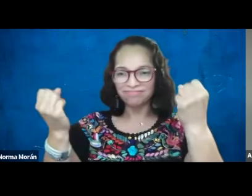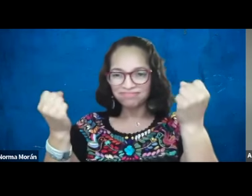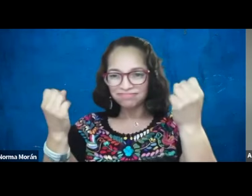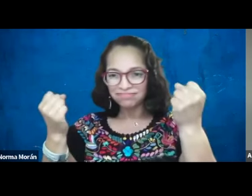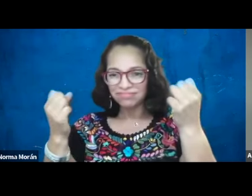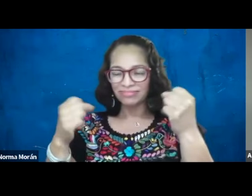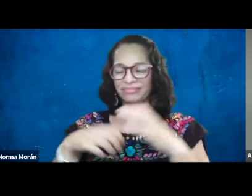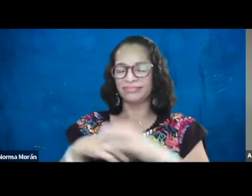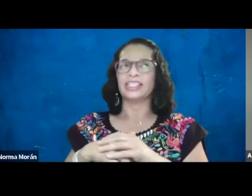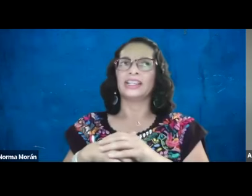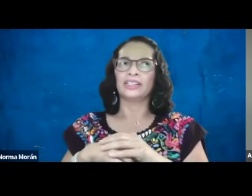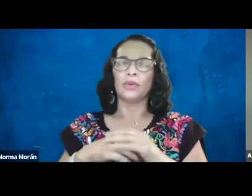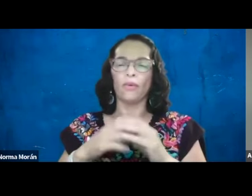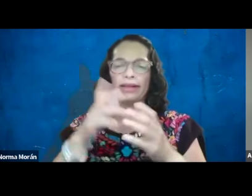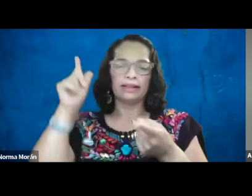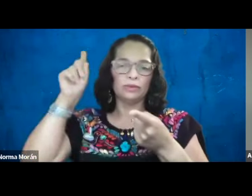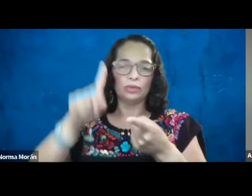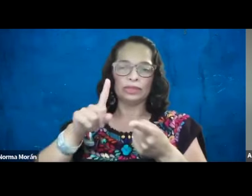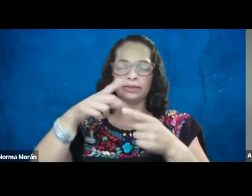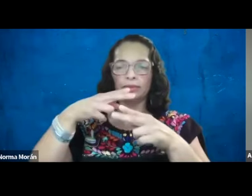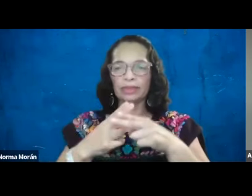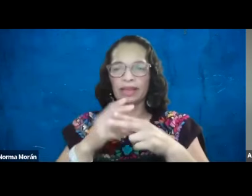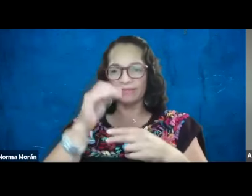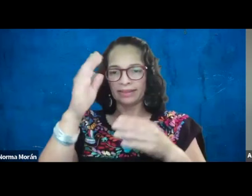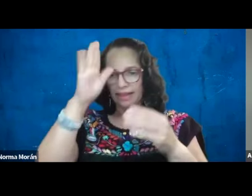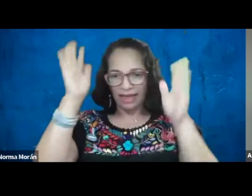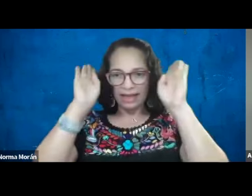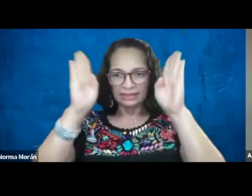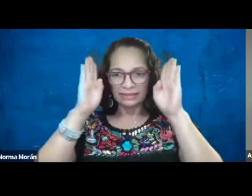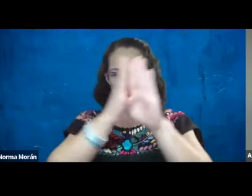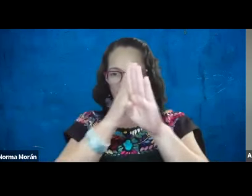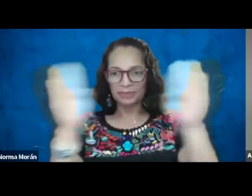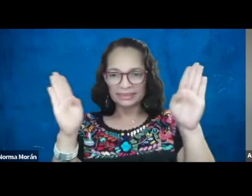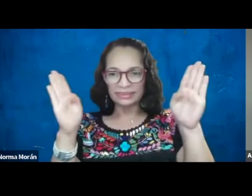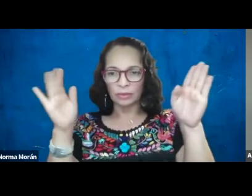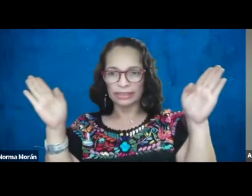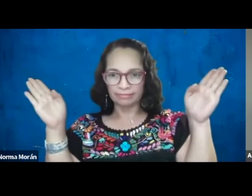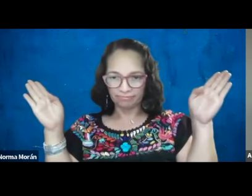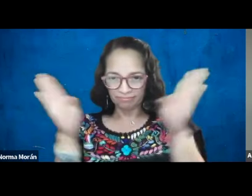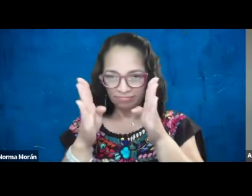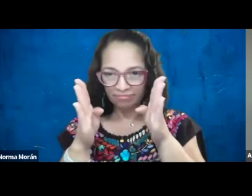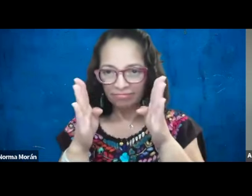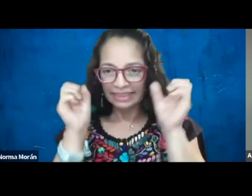to be able to have content that's accessible to be able to see it in sign language to be able to reduce